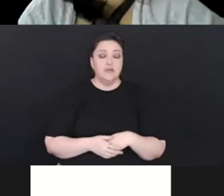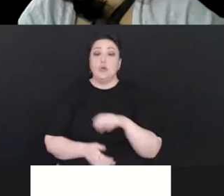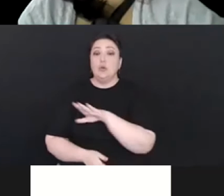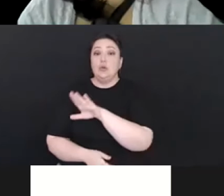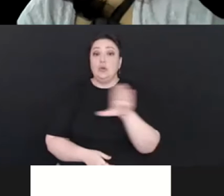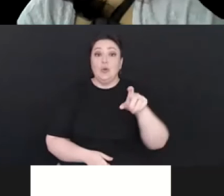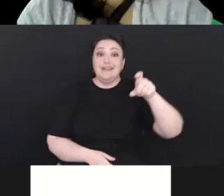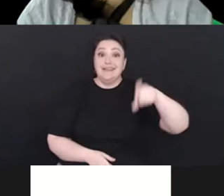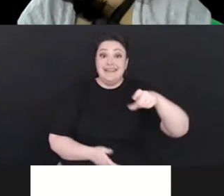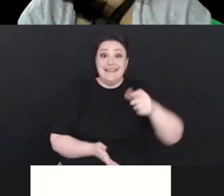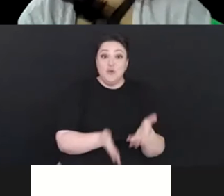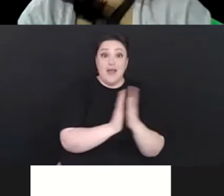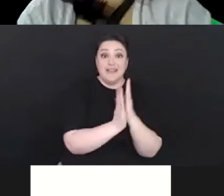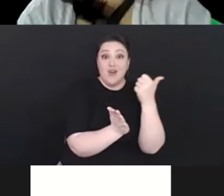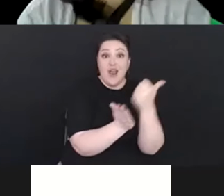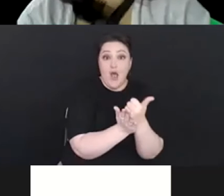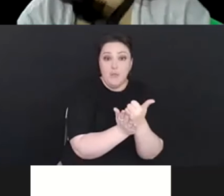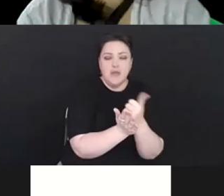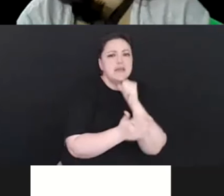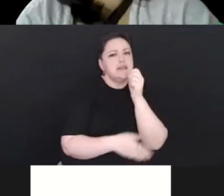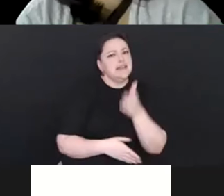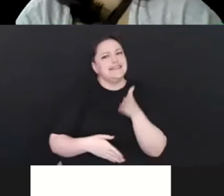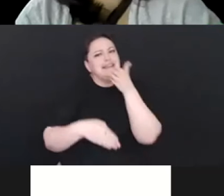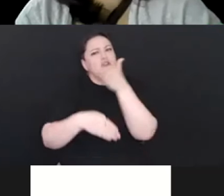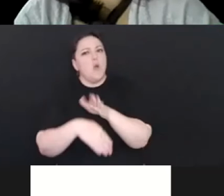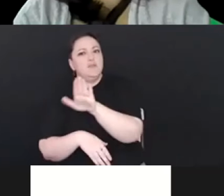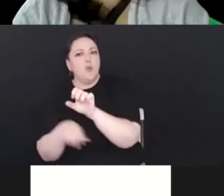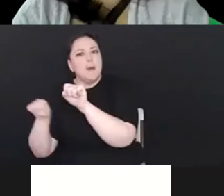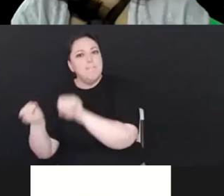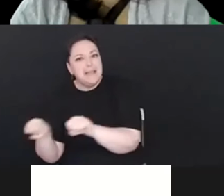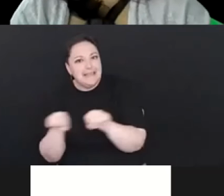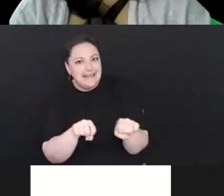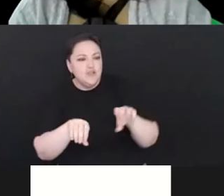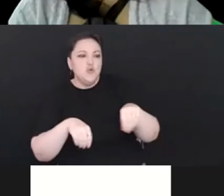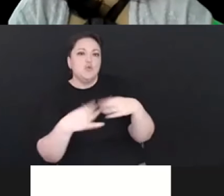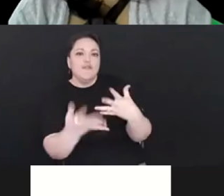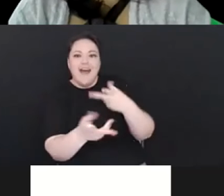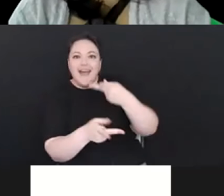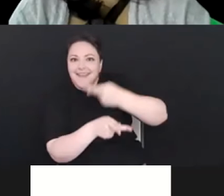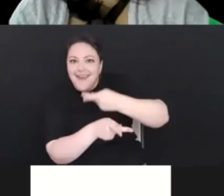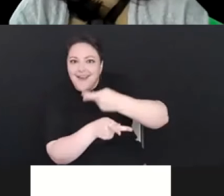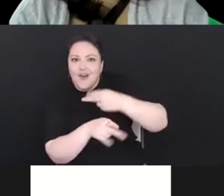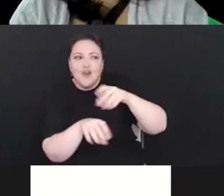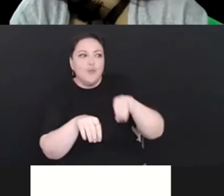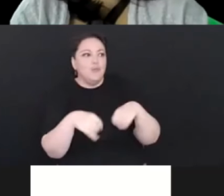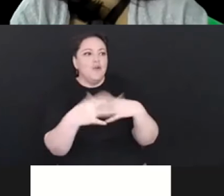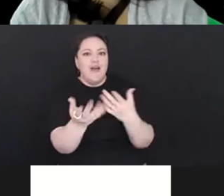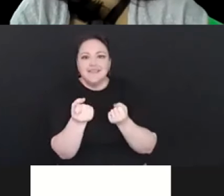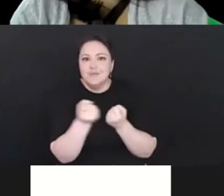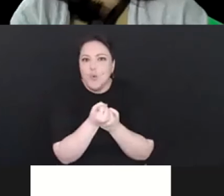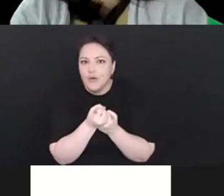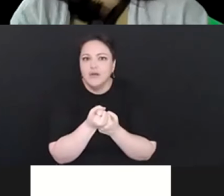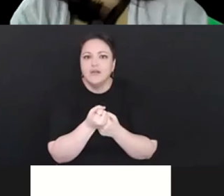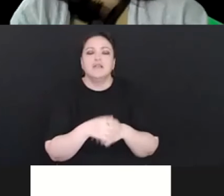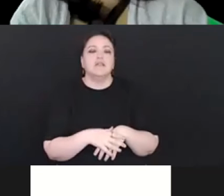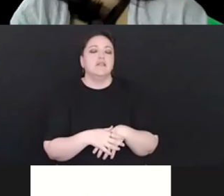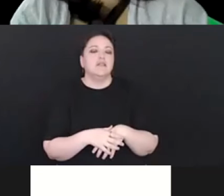help does not in any way interrupt your ability to provide care or, um, to achieve in, in